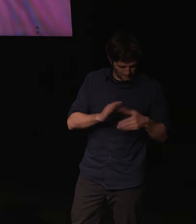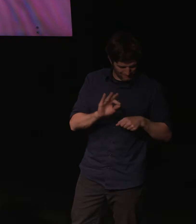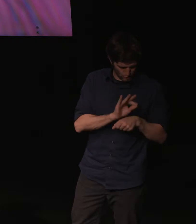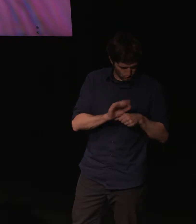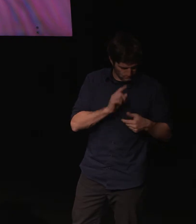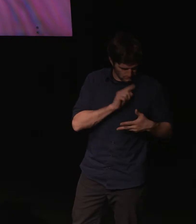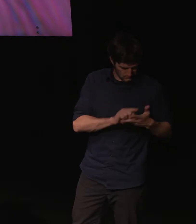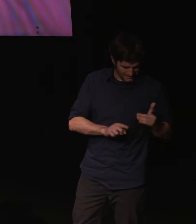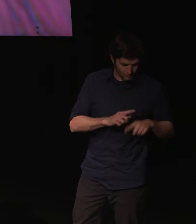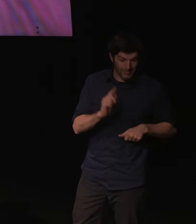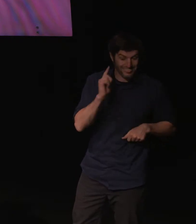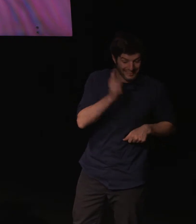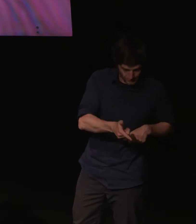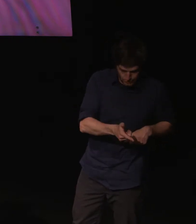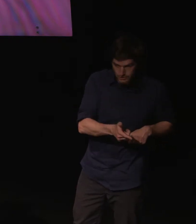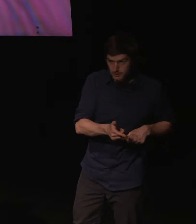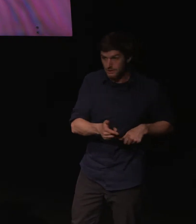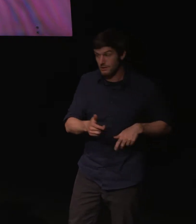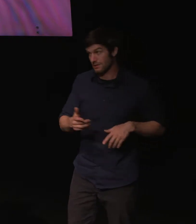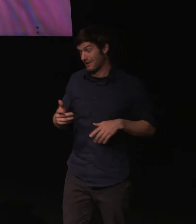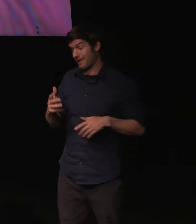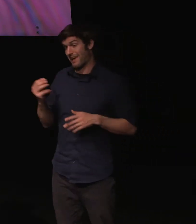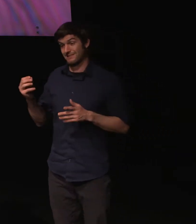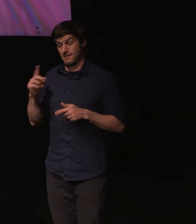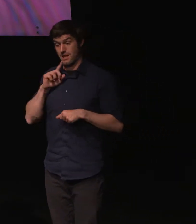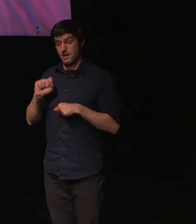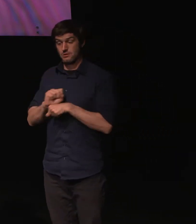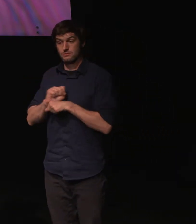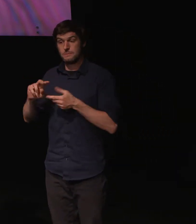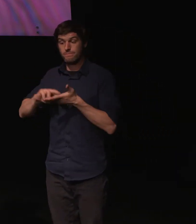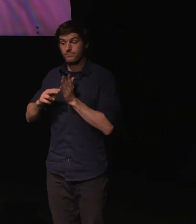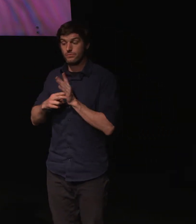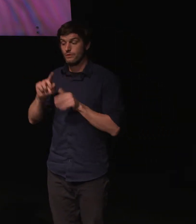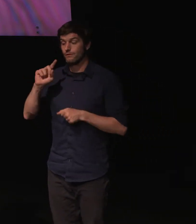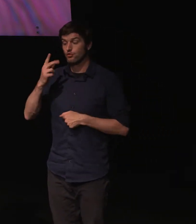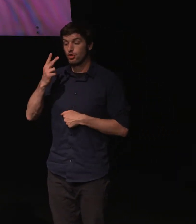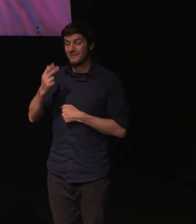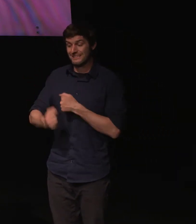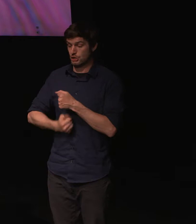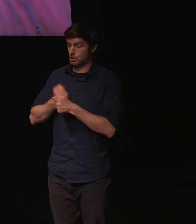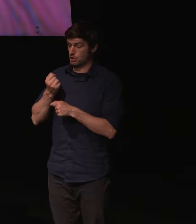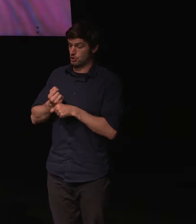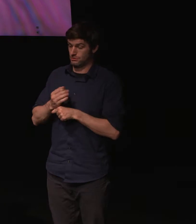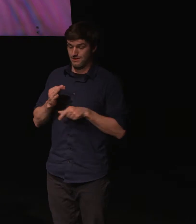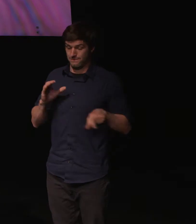that for the first like three years of development Collapsus was basically unplayable garbage